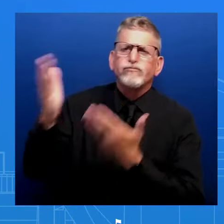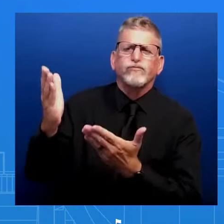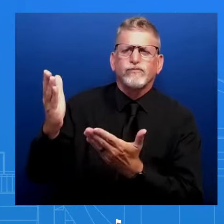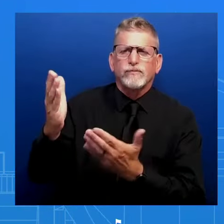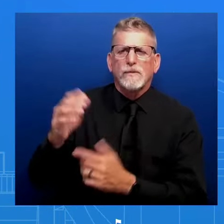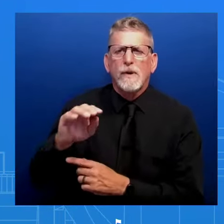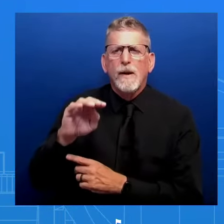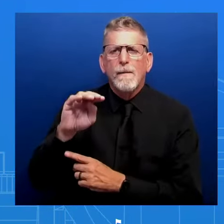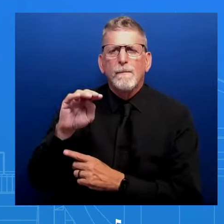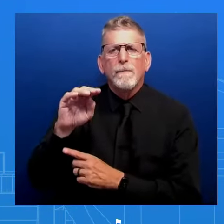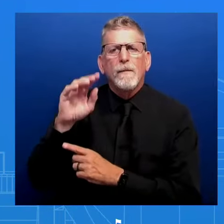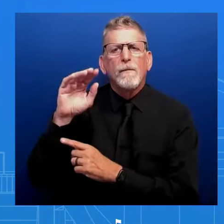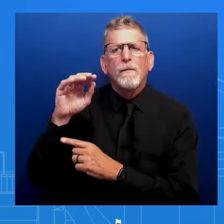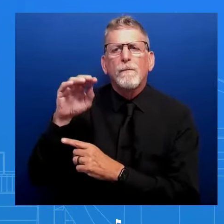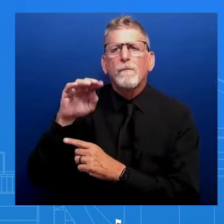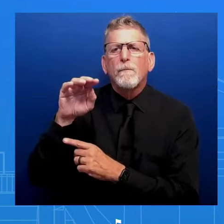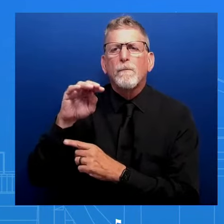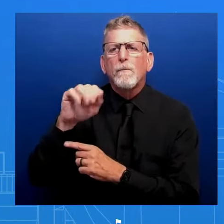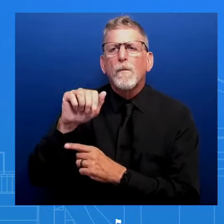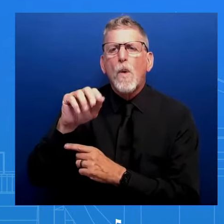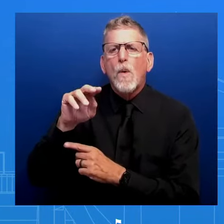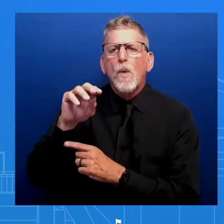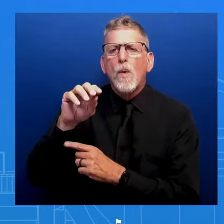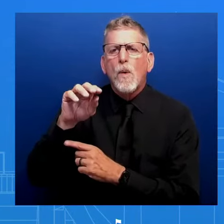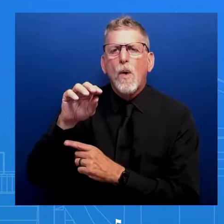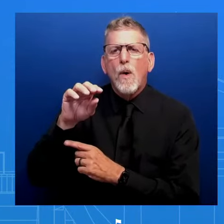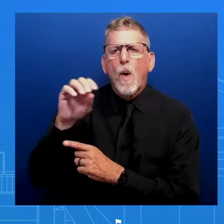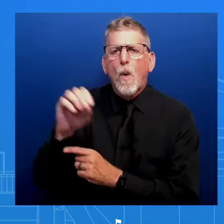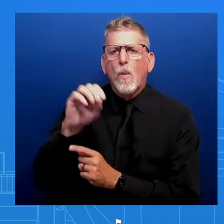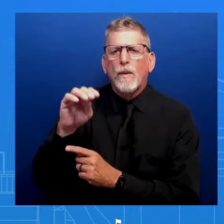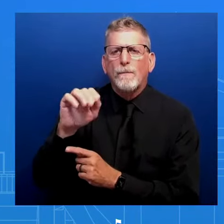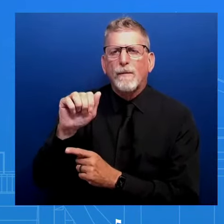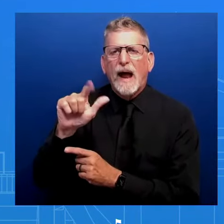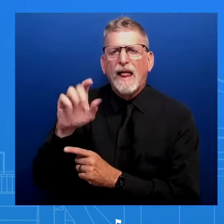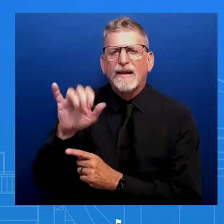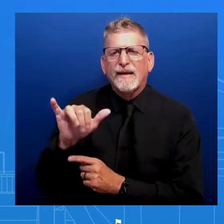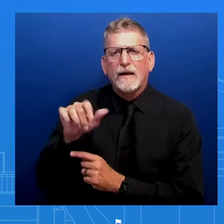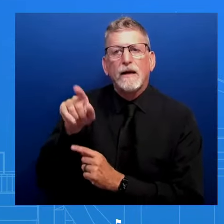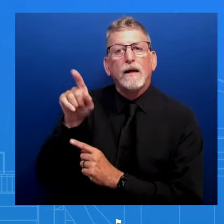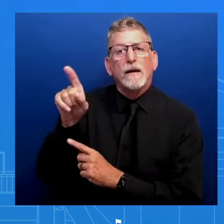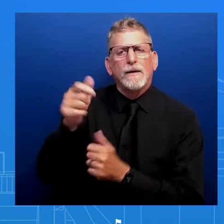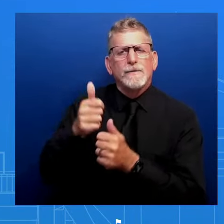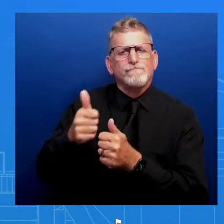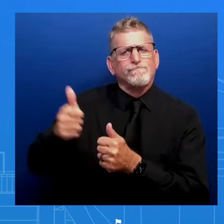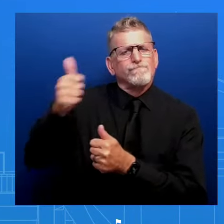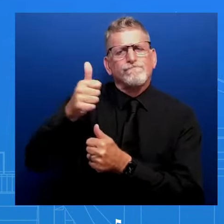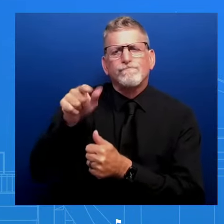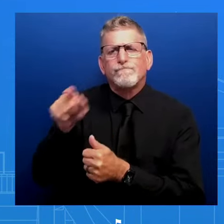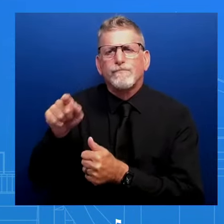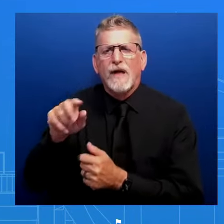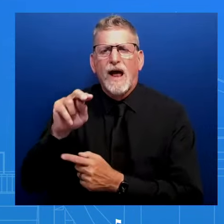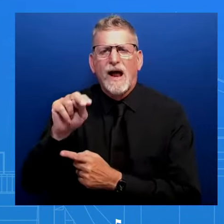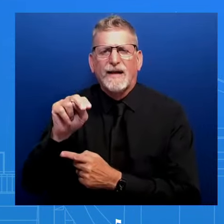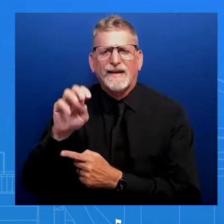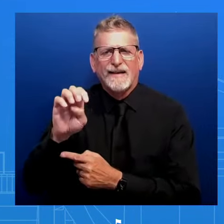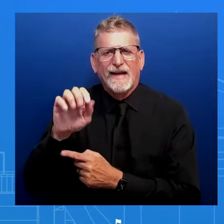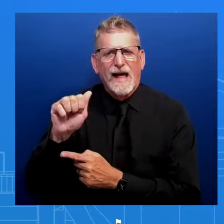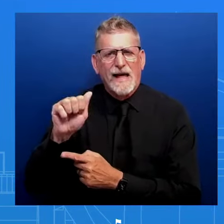as Commissioner of the Social Security Administration. Since day one, the President -- the President has fought to strengthen